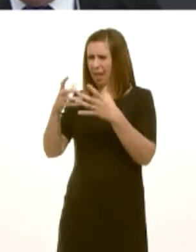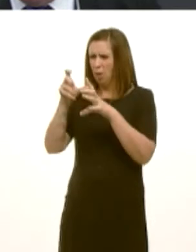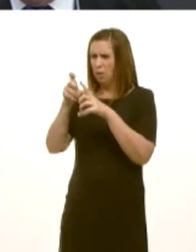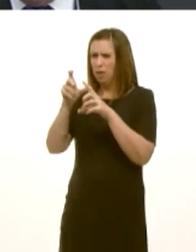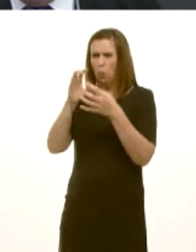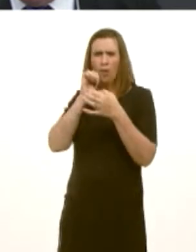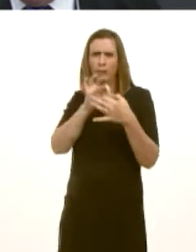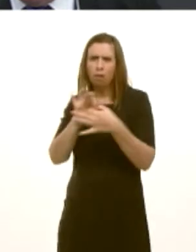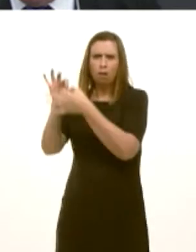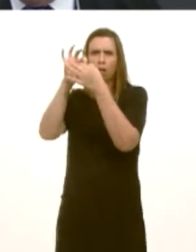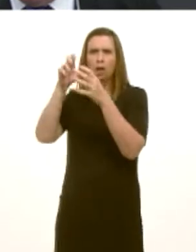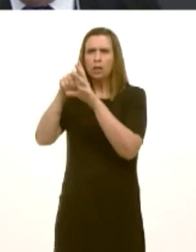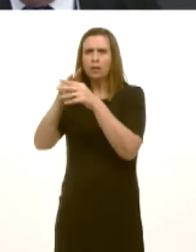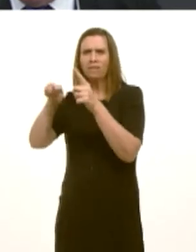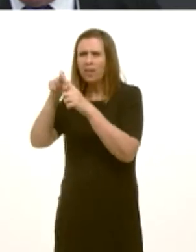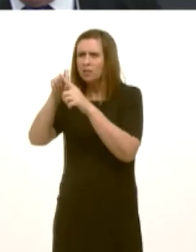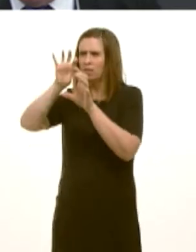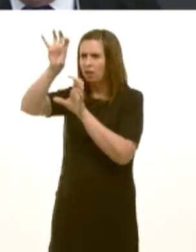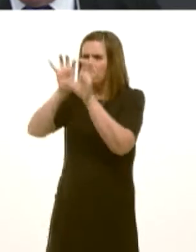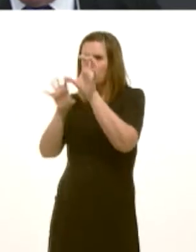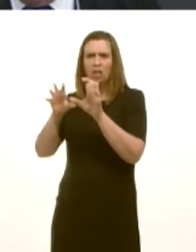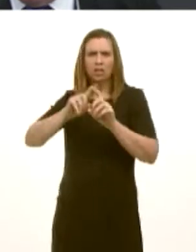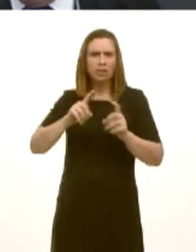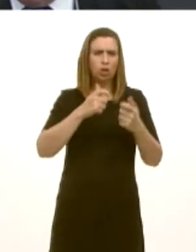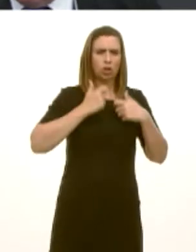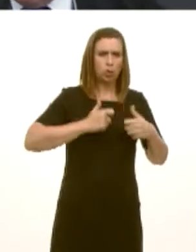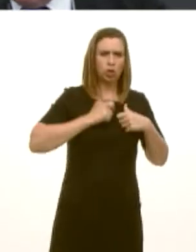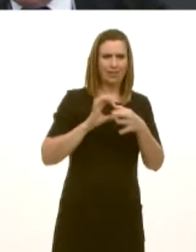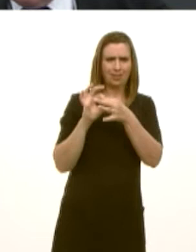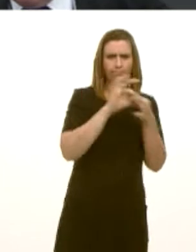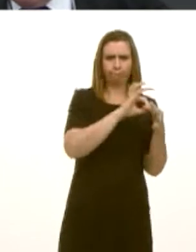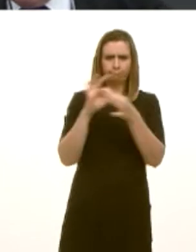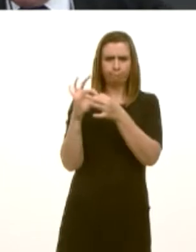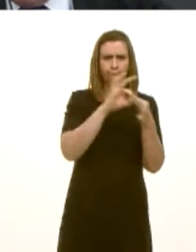Ceredigion is collaborating with Powys on social services, and Powys, of course, in